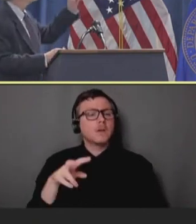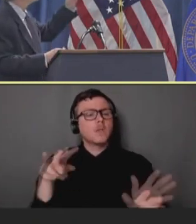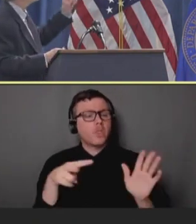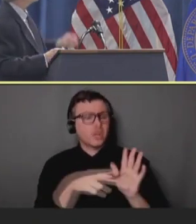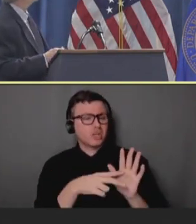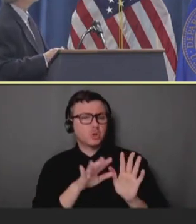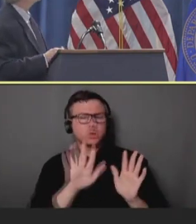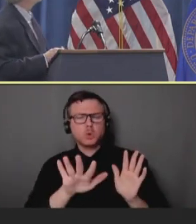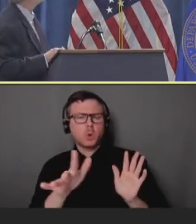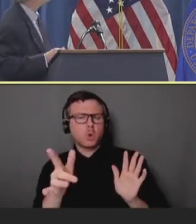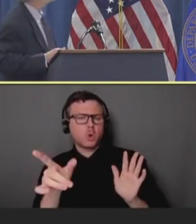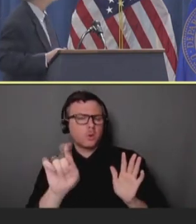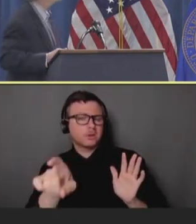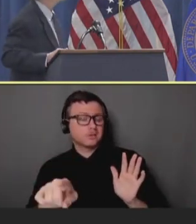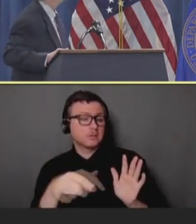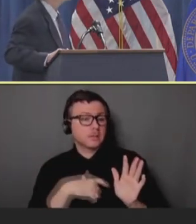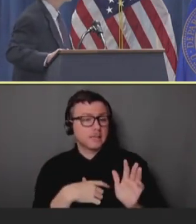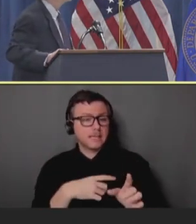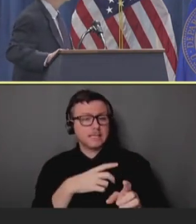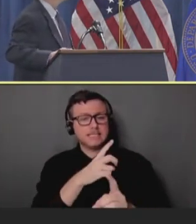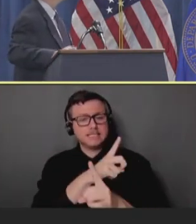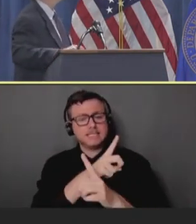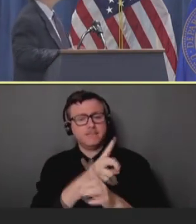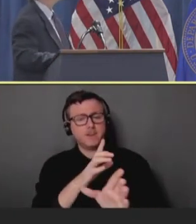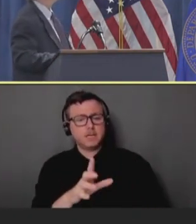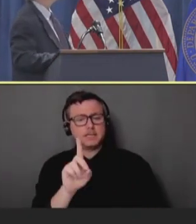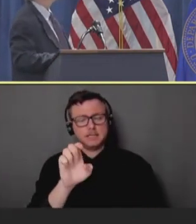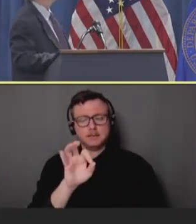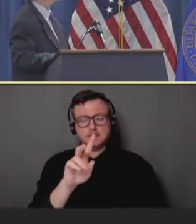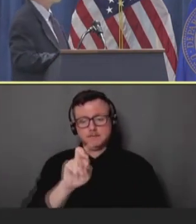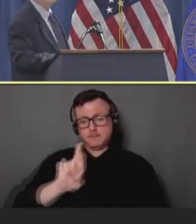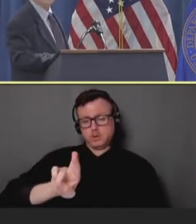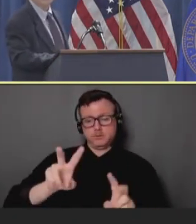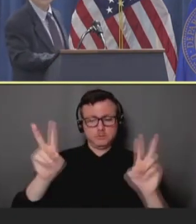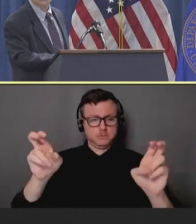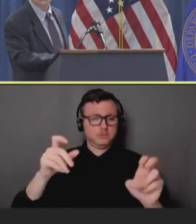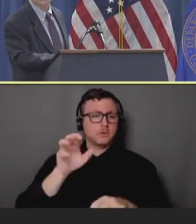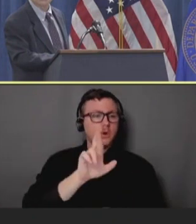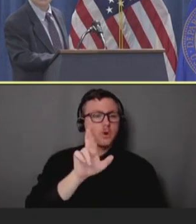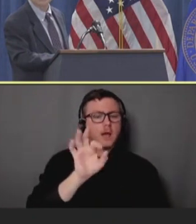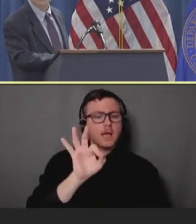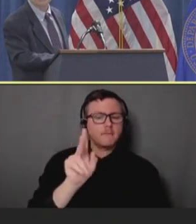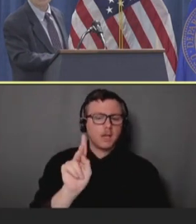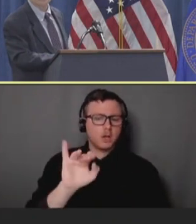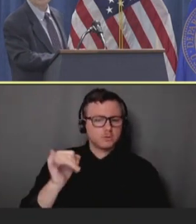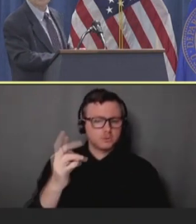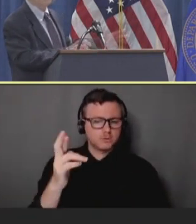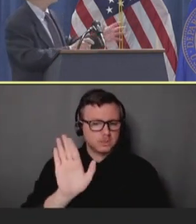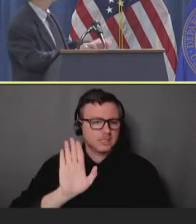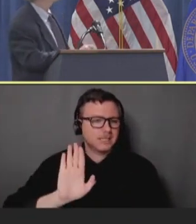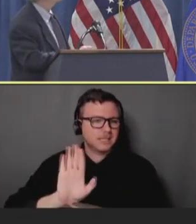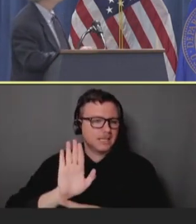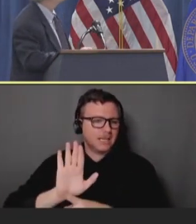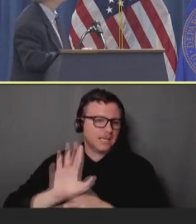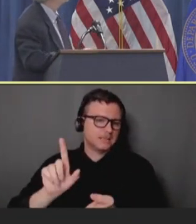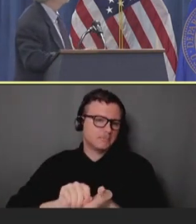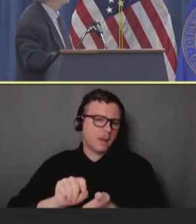This is from the defender, which is RFK Jr's, one of his publications.